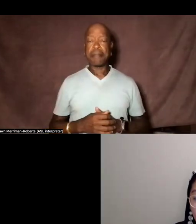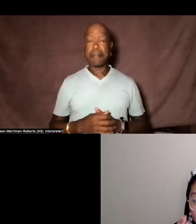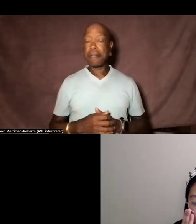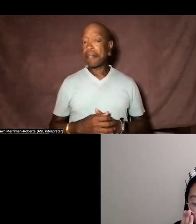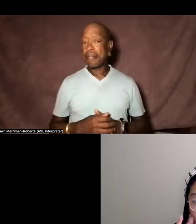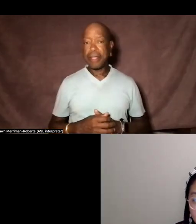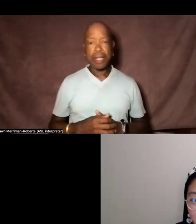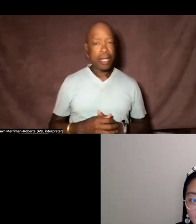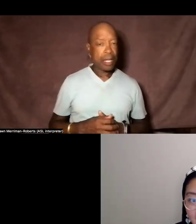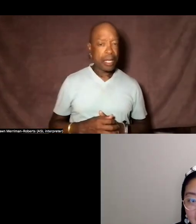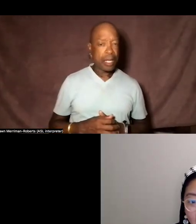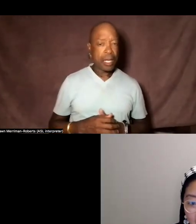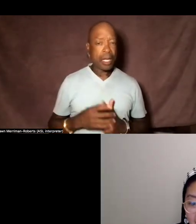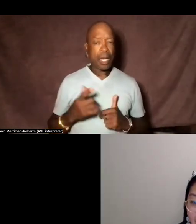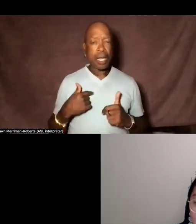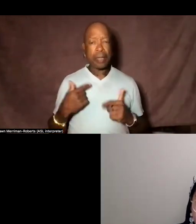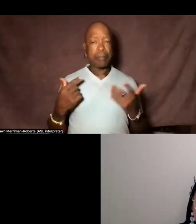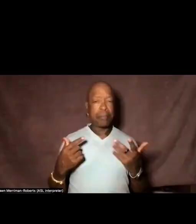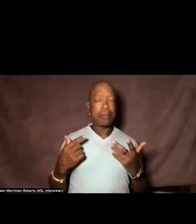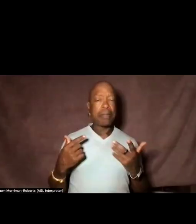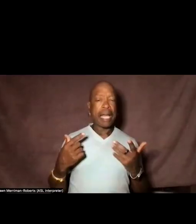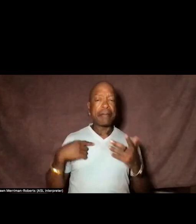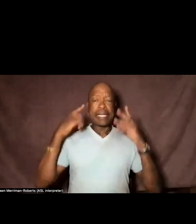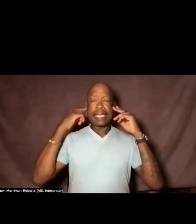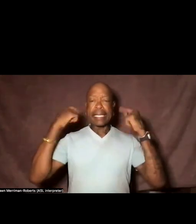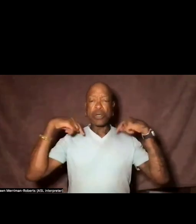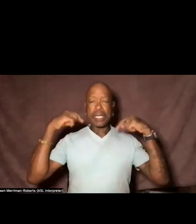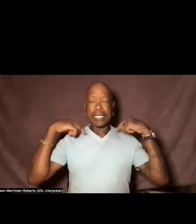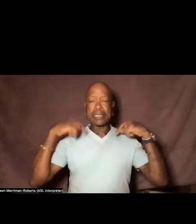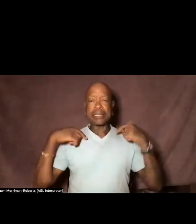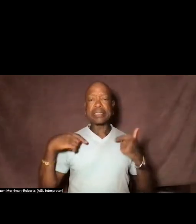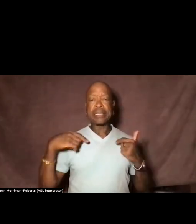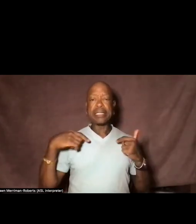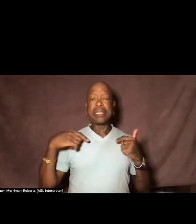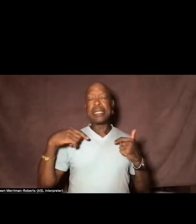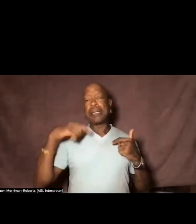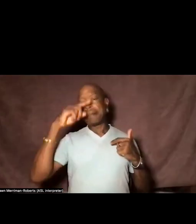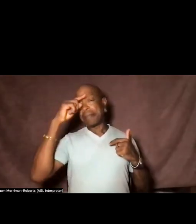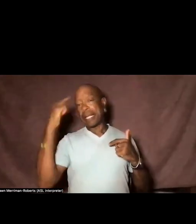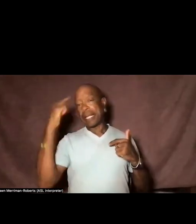I'm wearing pink glasses and earrings and a black and white khaffiyeh bandan um yeah also